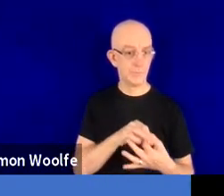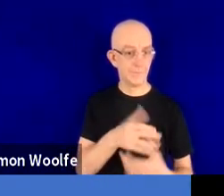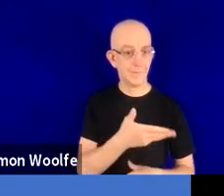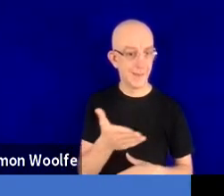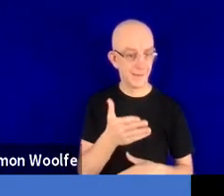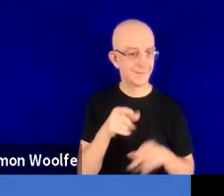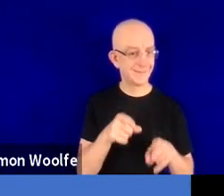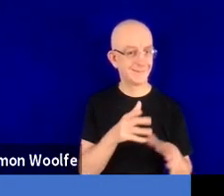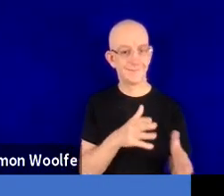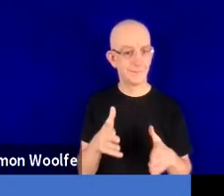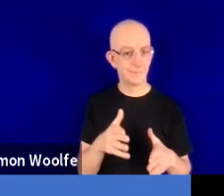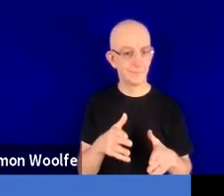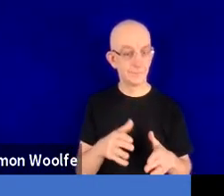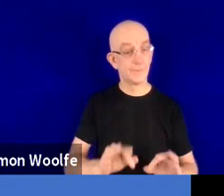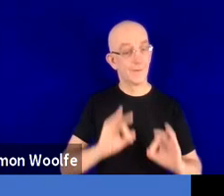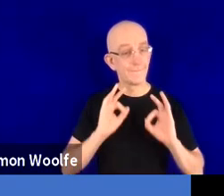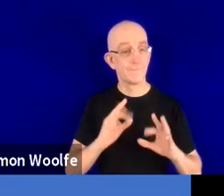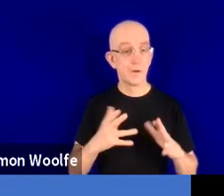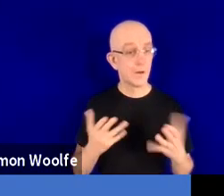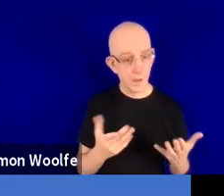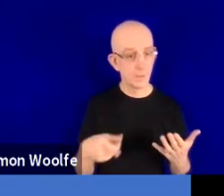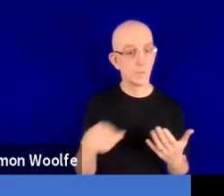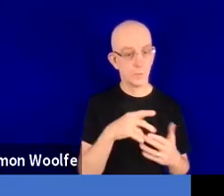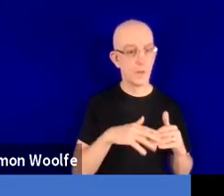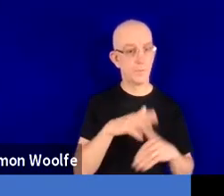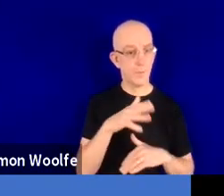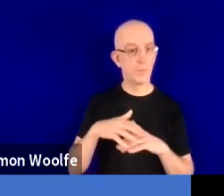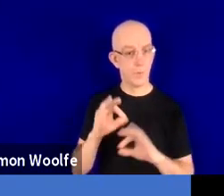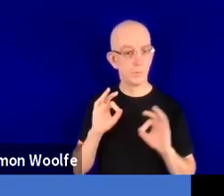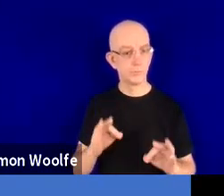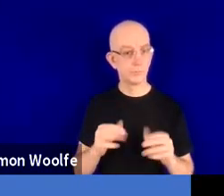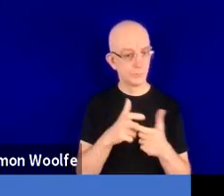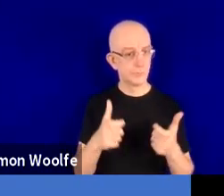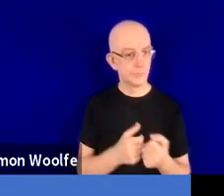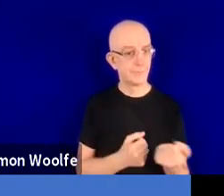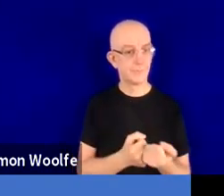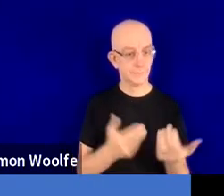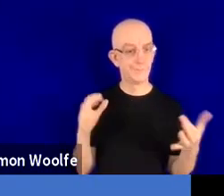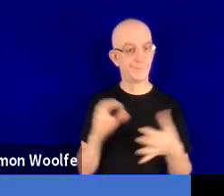Not only people who have the disability card, but for most expensive and rare assistive device